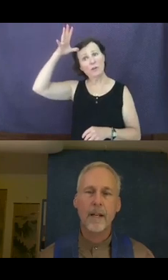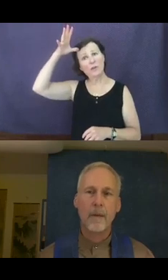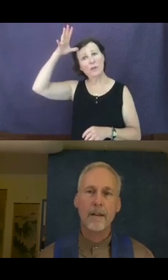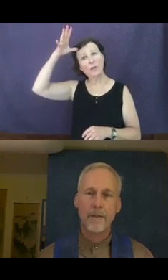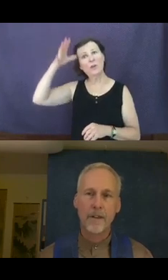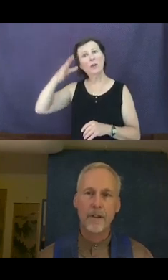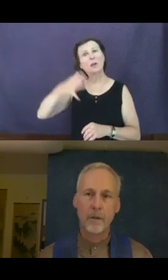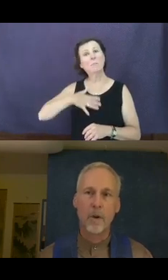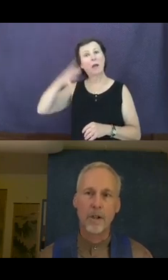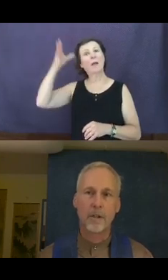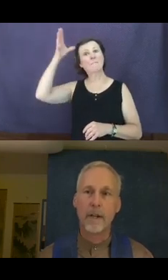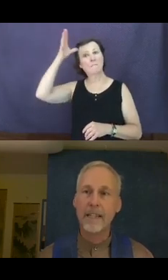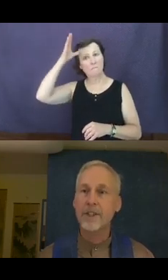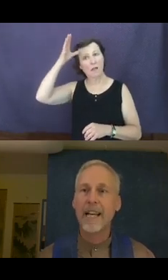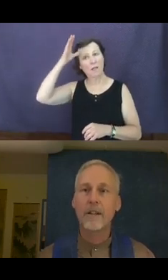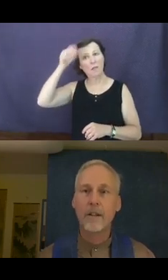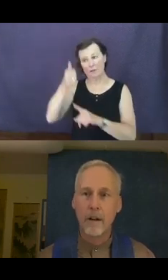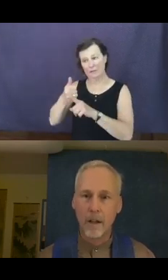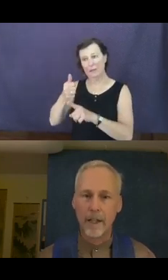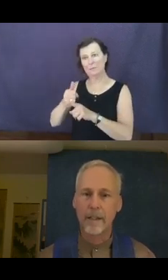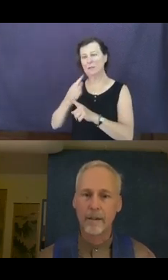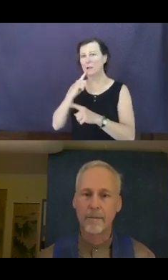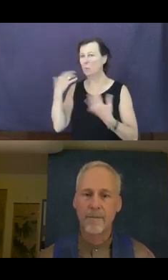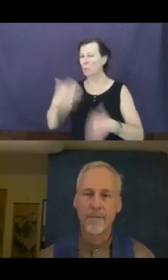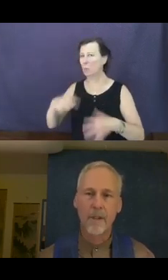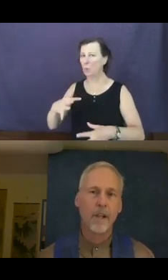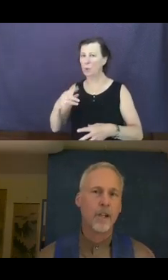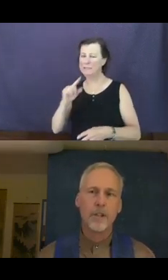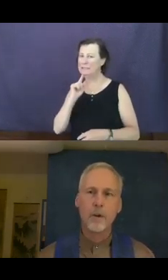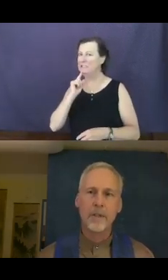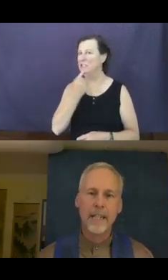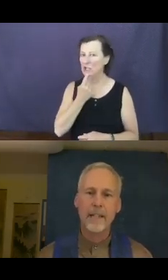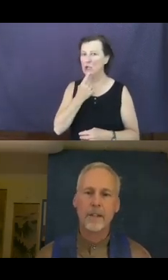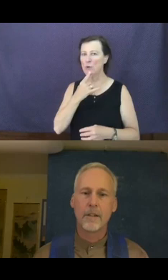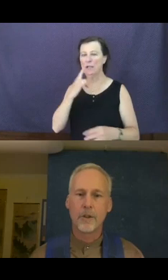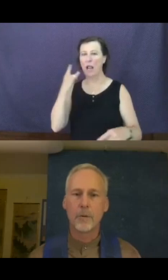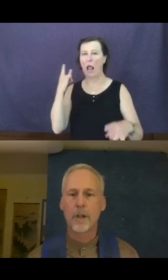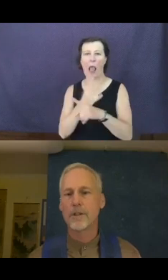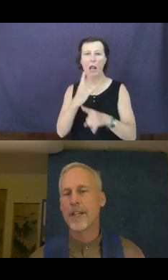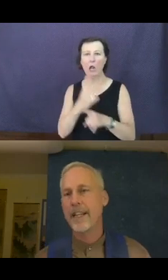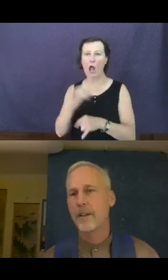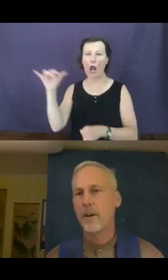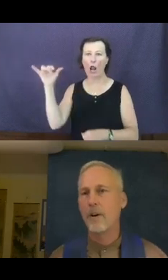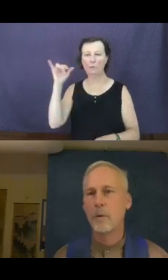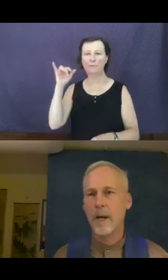My father was a raging alcoholic. No need to rehearse here all the ways